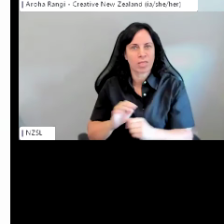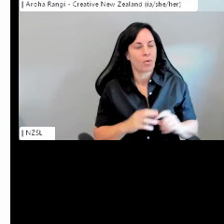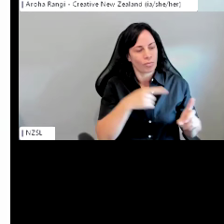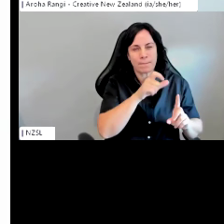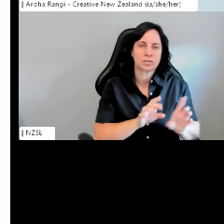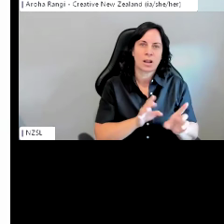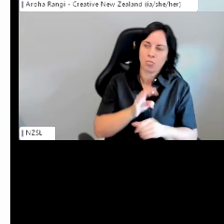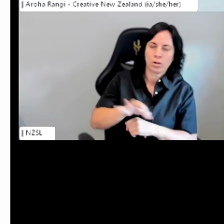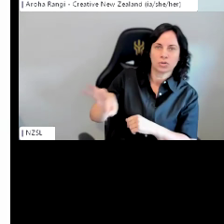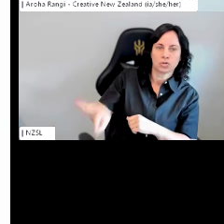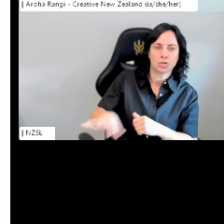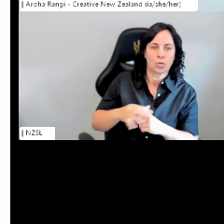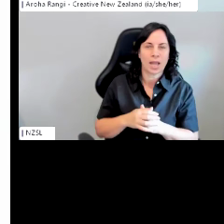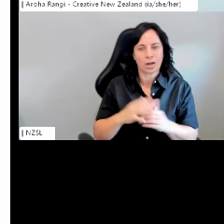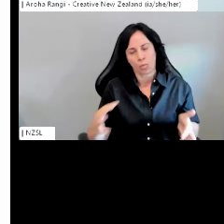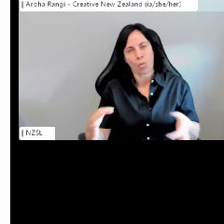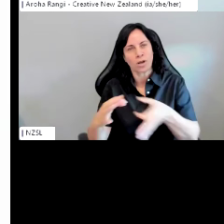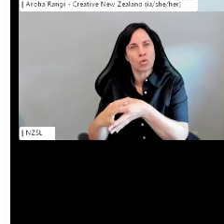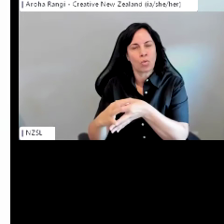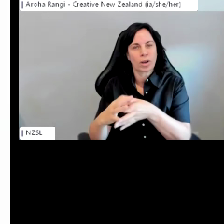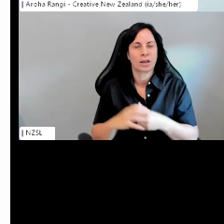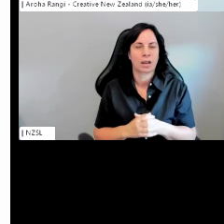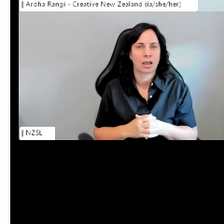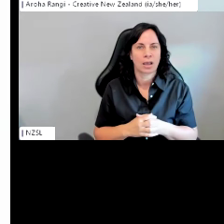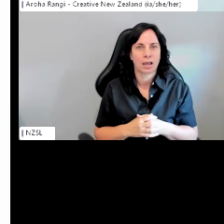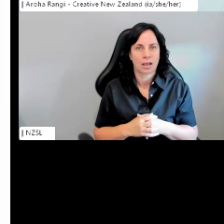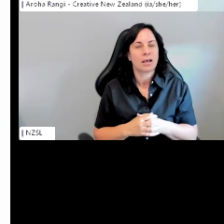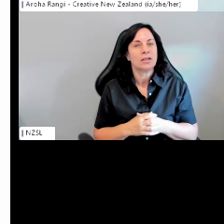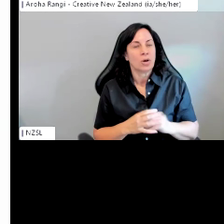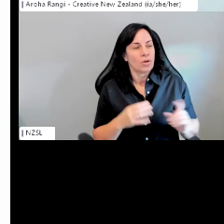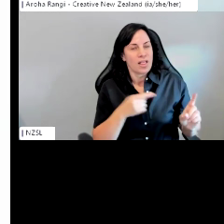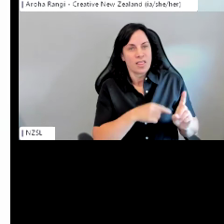and uh, you know, they're the glue that hold your audience together. You know, for the first one,